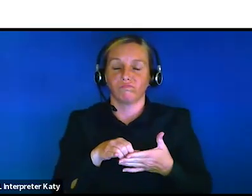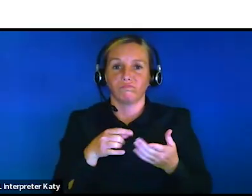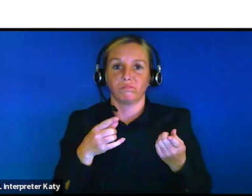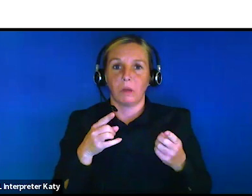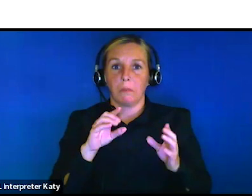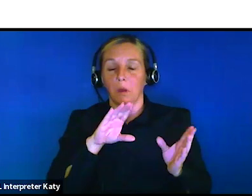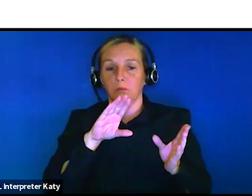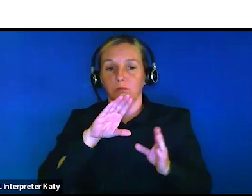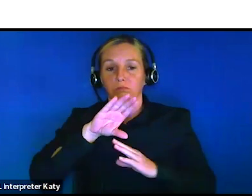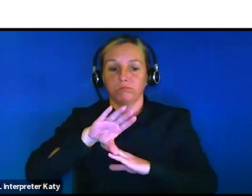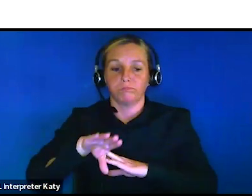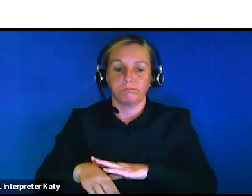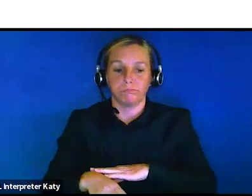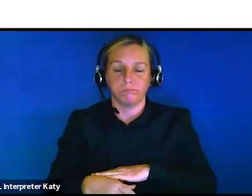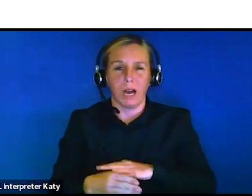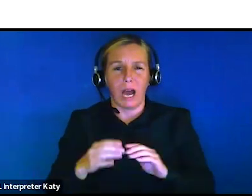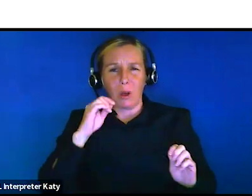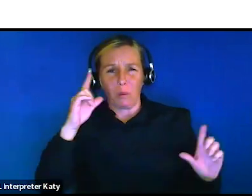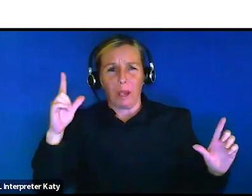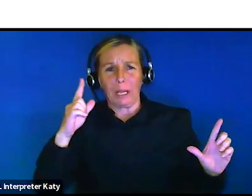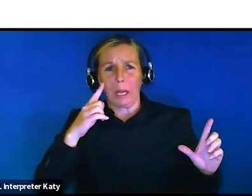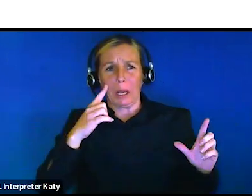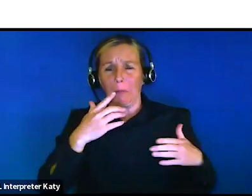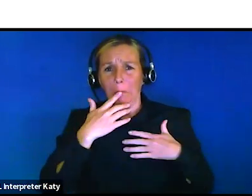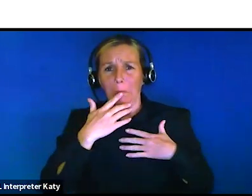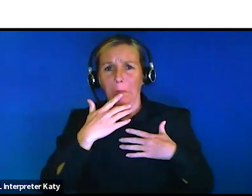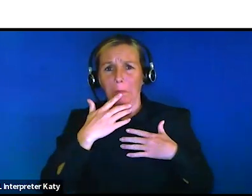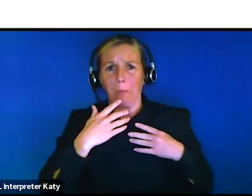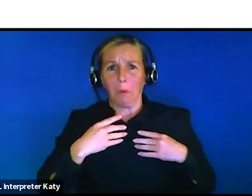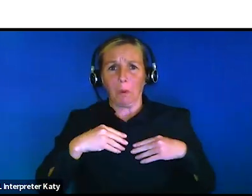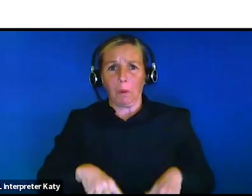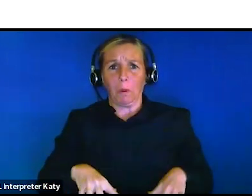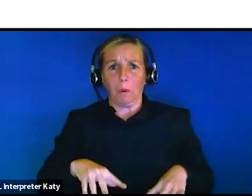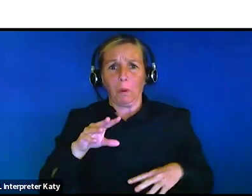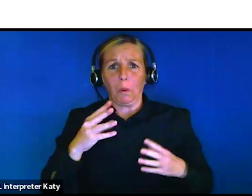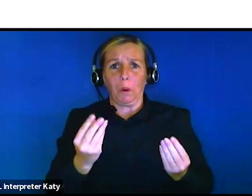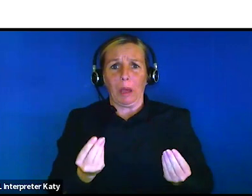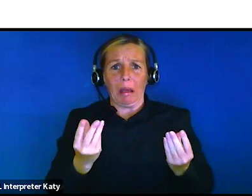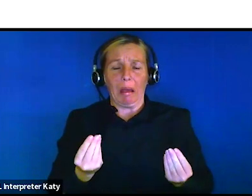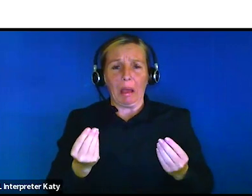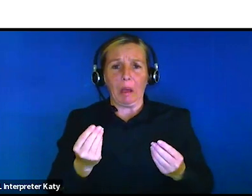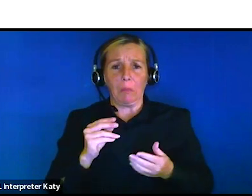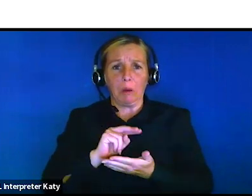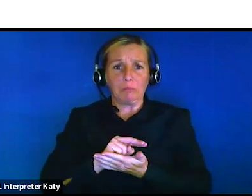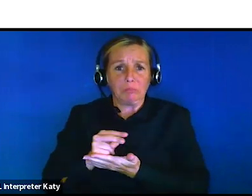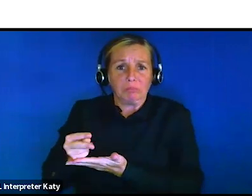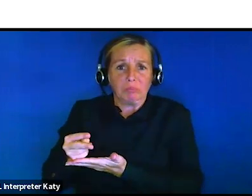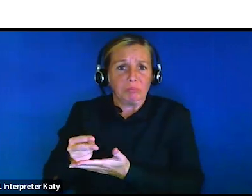having wet on myself, unable to turn over. My family didn't know how to help me.